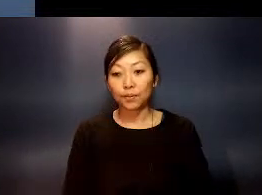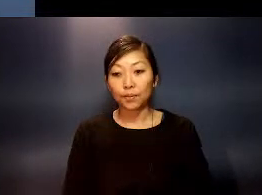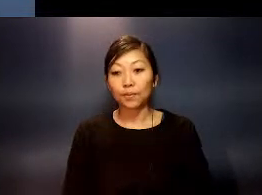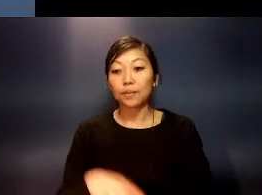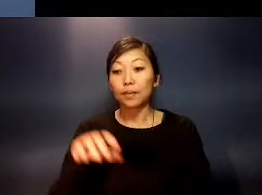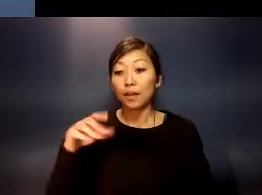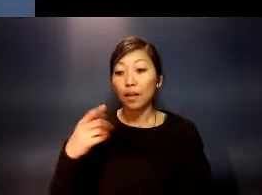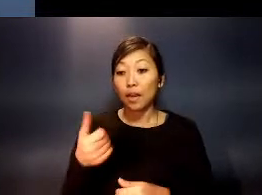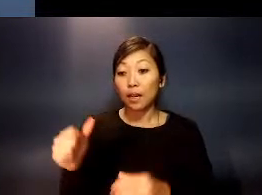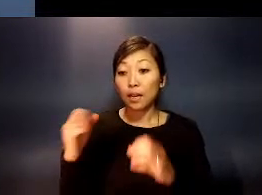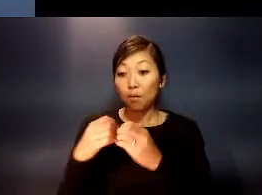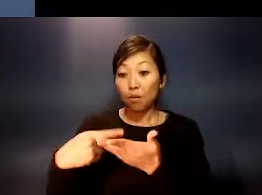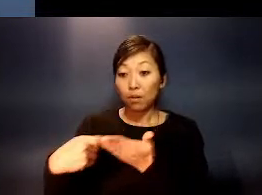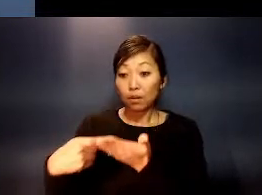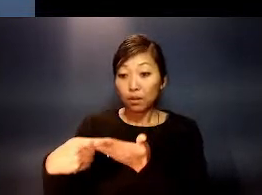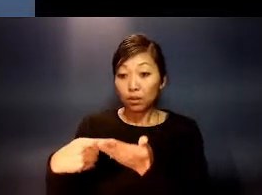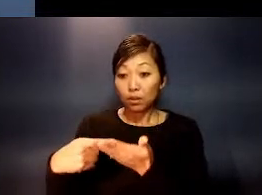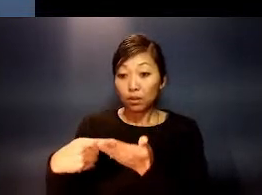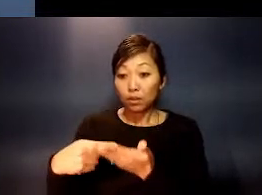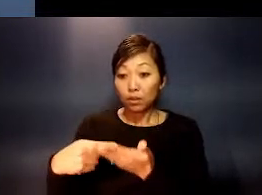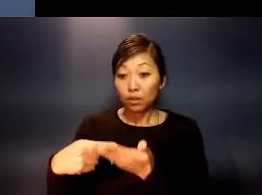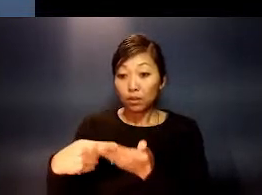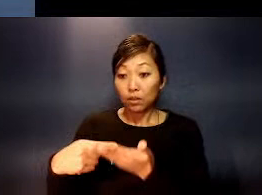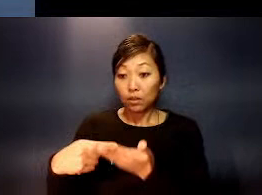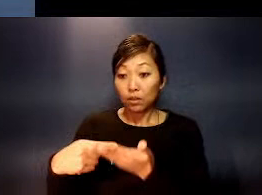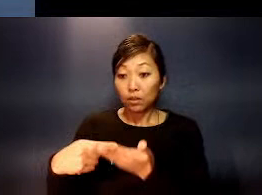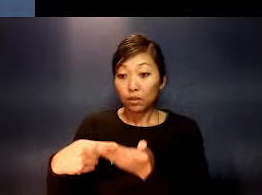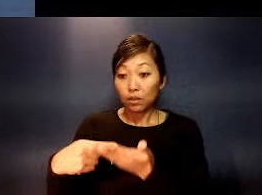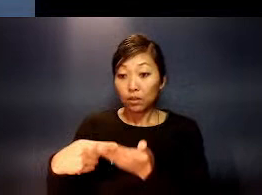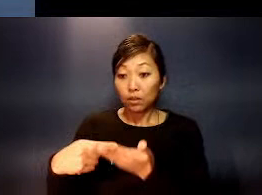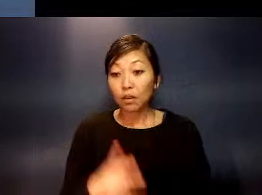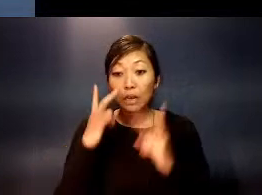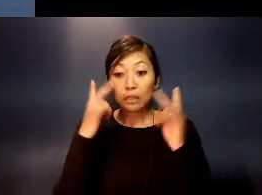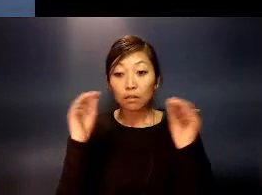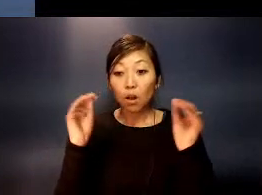≫ Clerk: COUNCIL MEMBER SCHROEDER. ≫ COUNCIL MEMBER SCHROEDER: AYE. ≫ Clerk: COUNCIL MEMBER OSMAN.